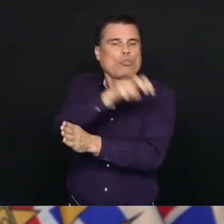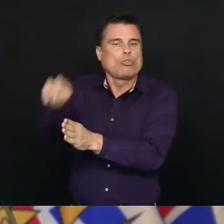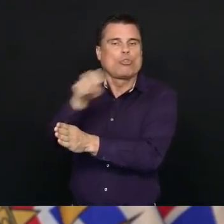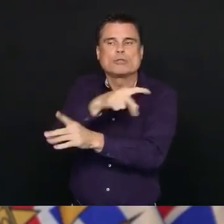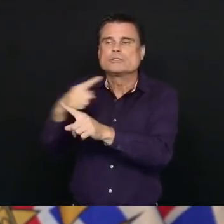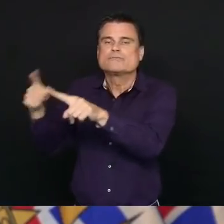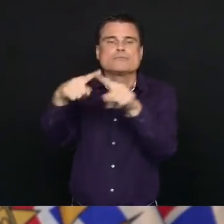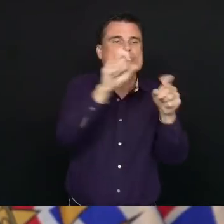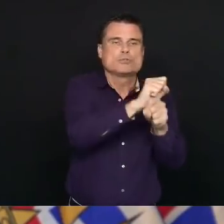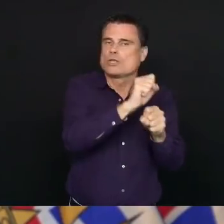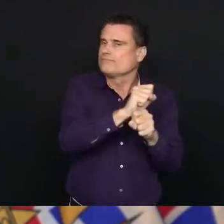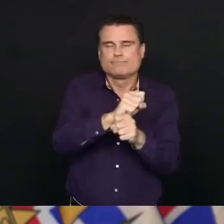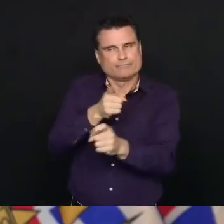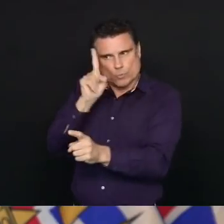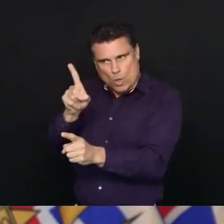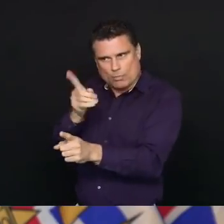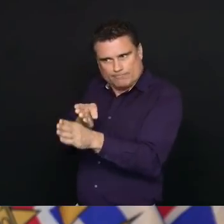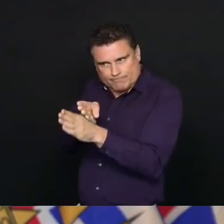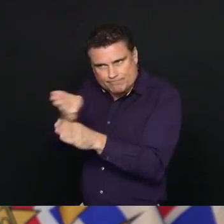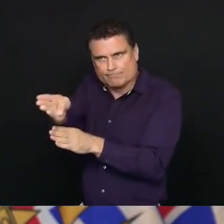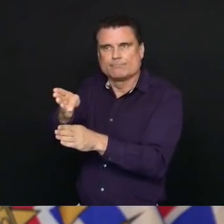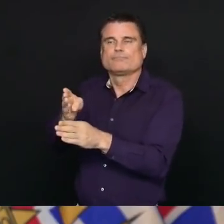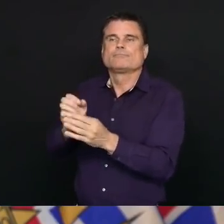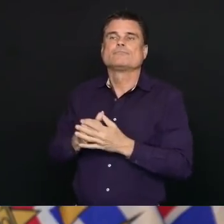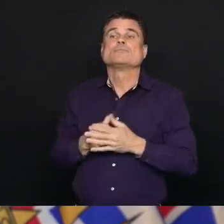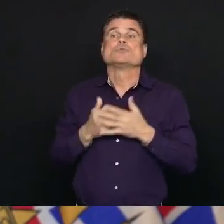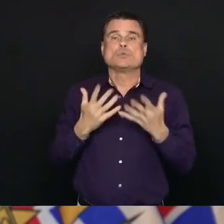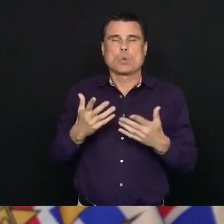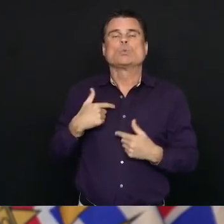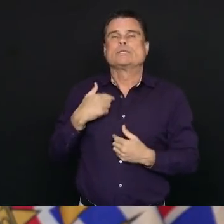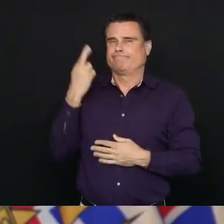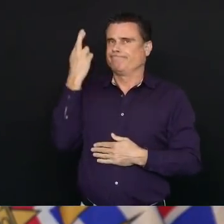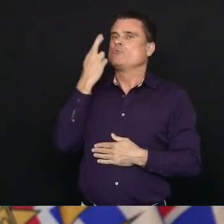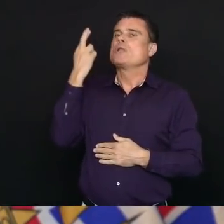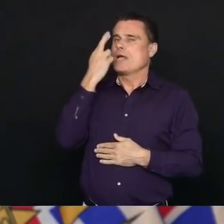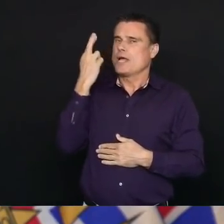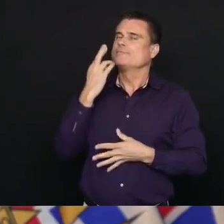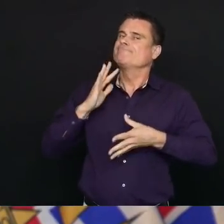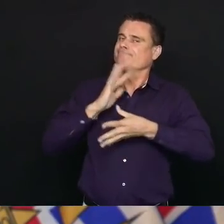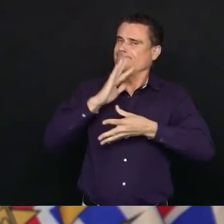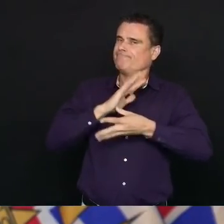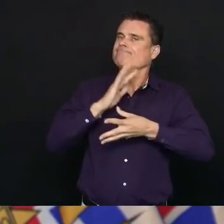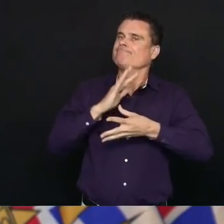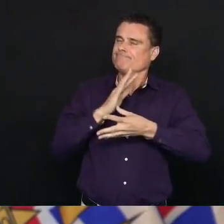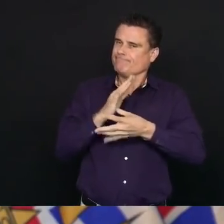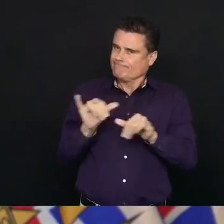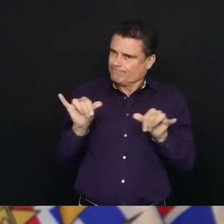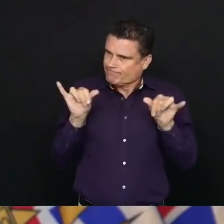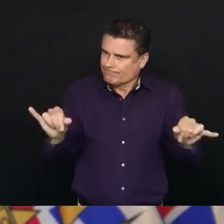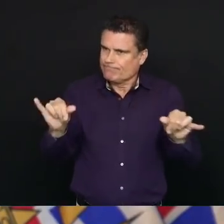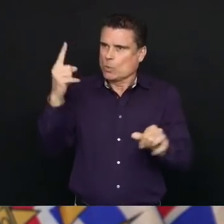needing healthcare workers of all kinds needing to work at multiple different facilities makes it a challenge to try to control outbreaks.